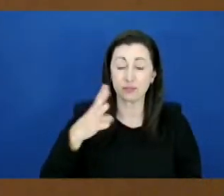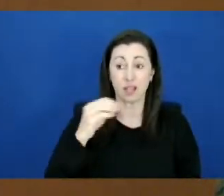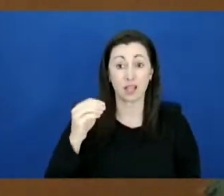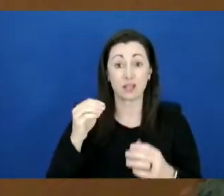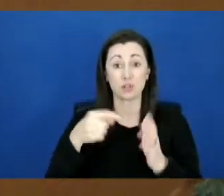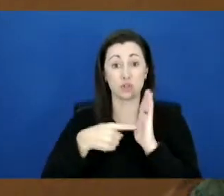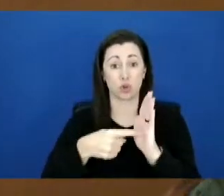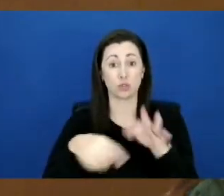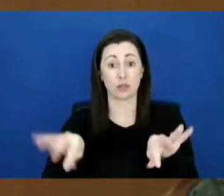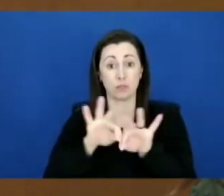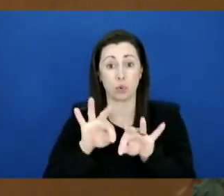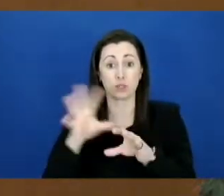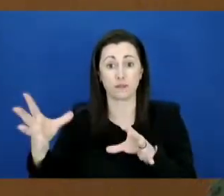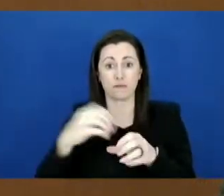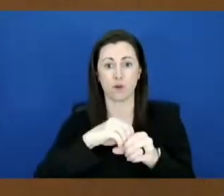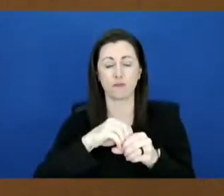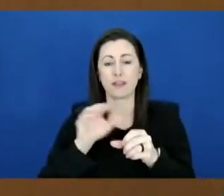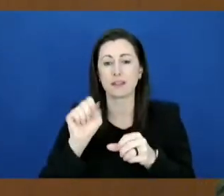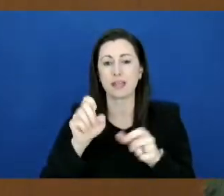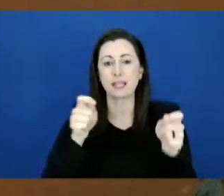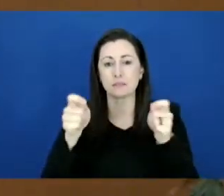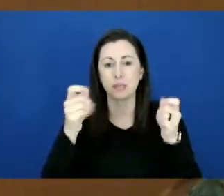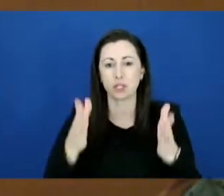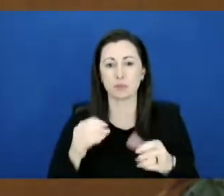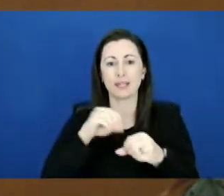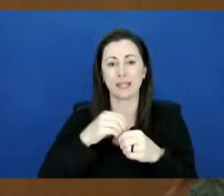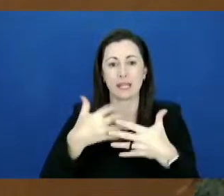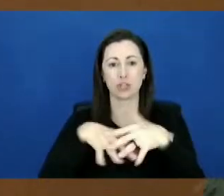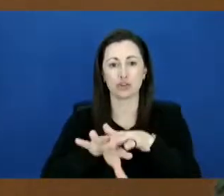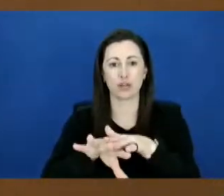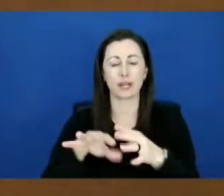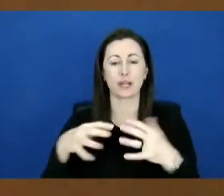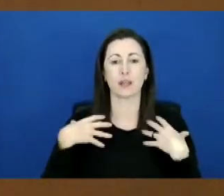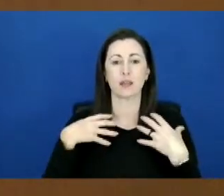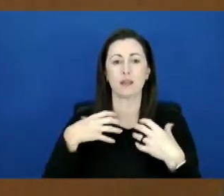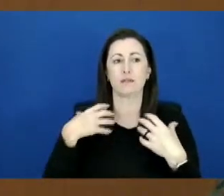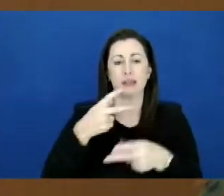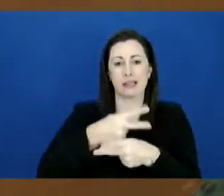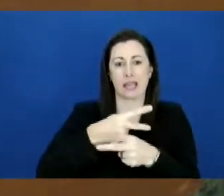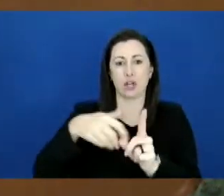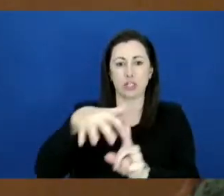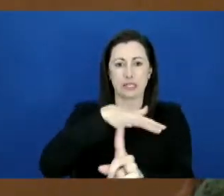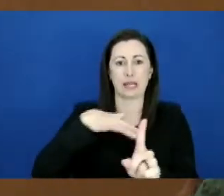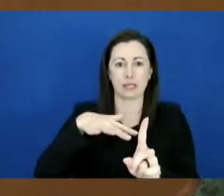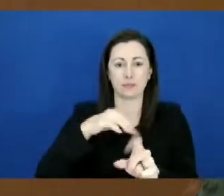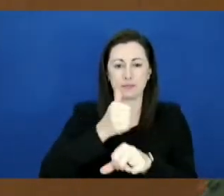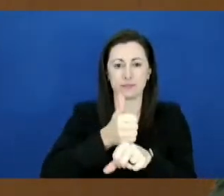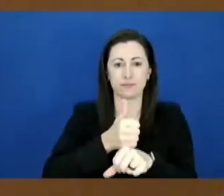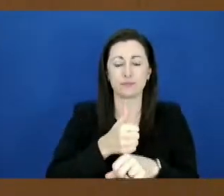PATIENTS EXPERIENCE AND REALLY EMPHASIZES THE IMPORTANCE OF